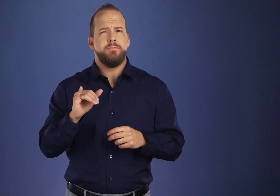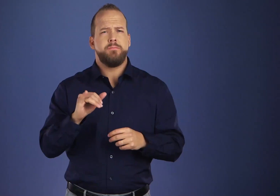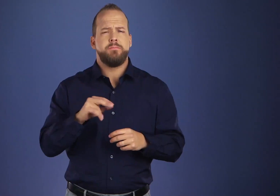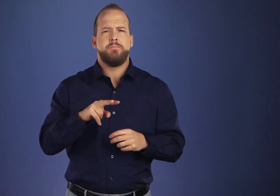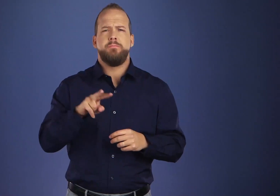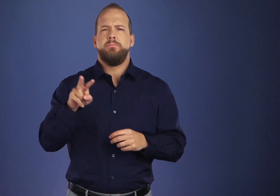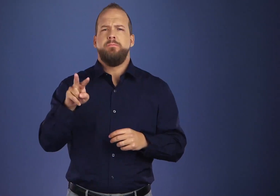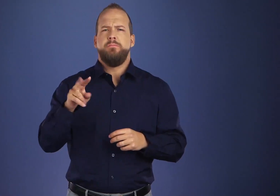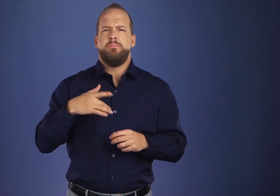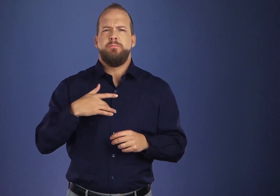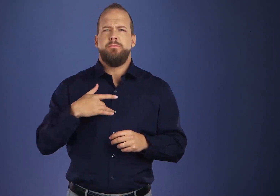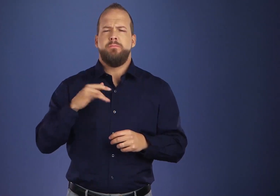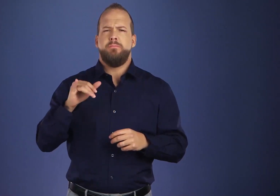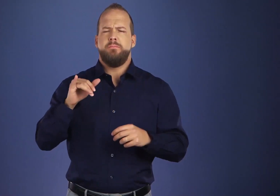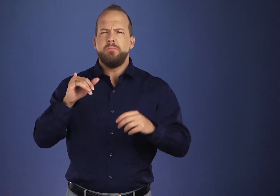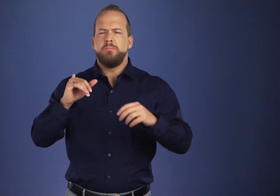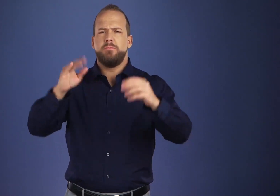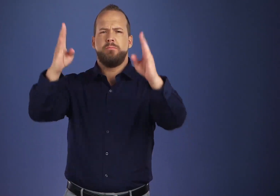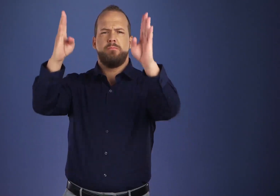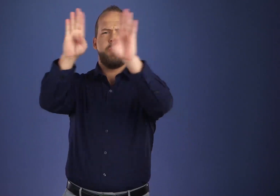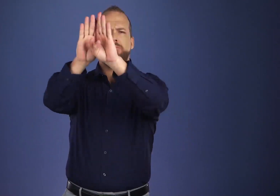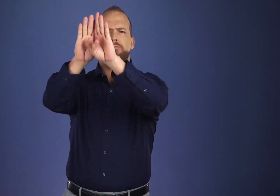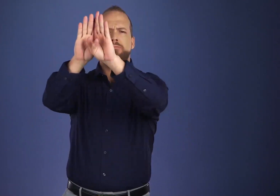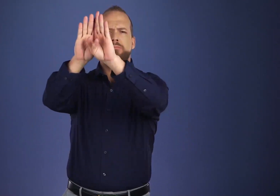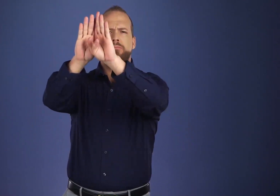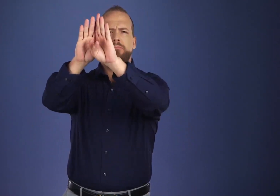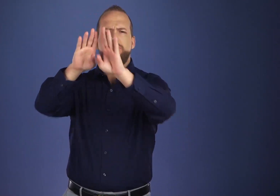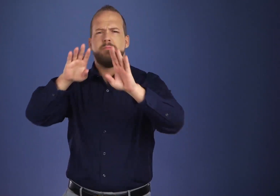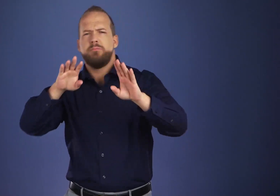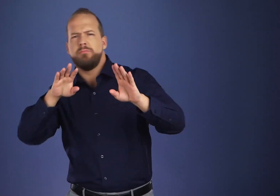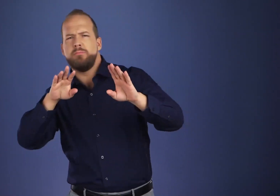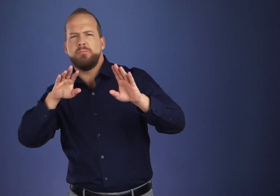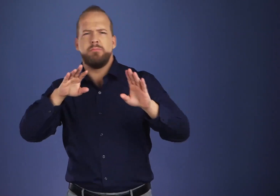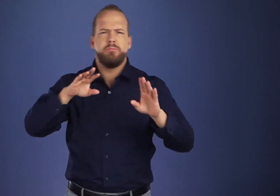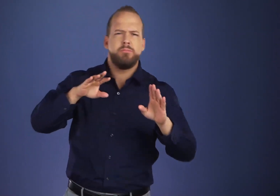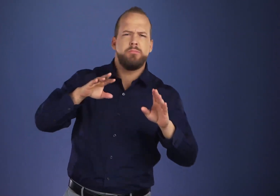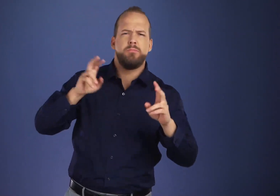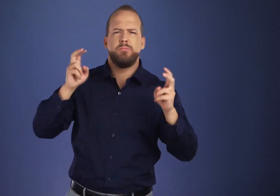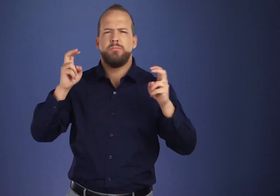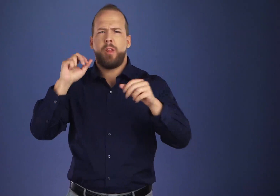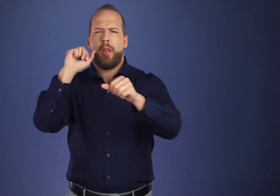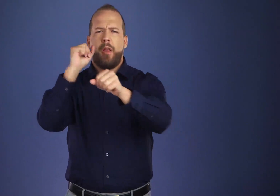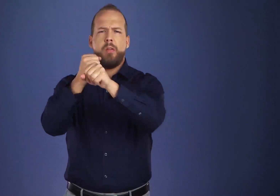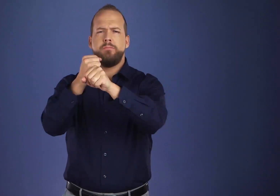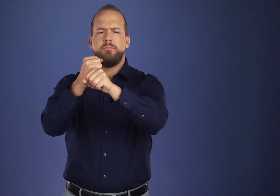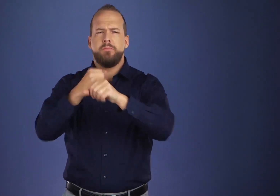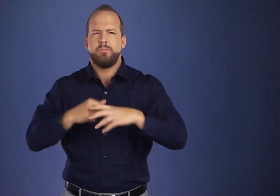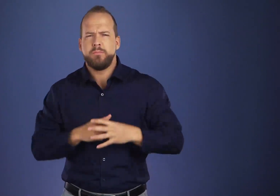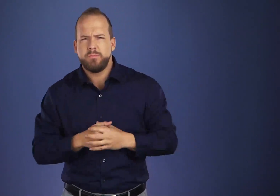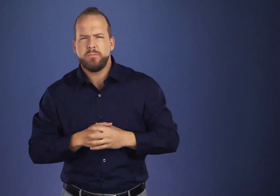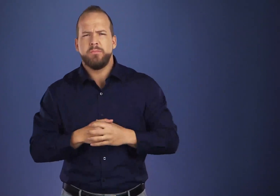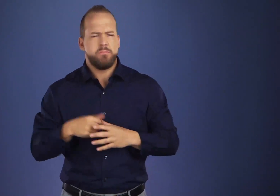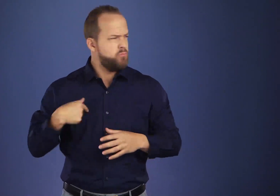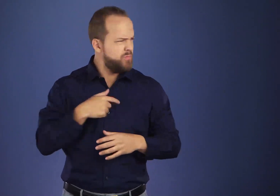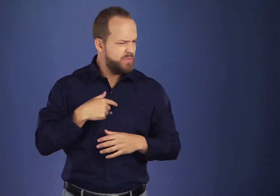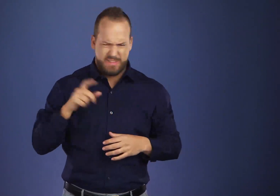Practicing Step Three is like the opening of a door which to all appearances is still closed and locked.